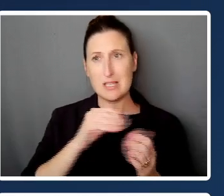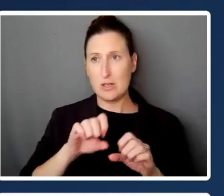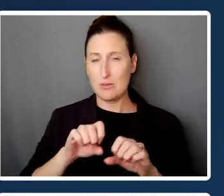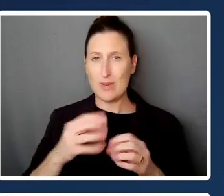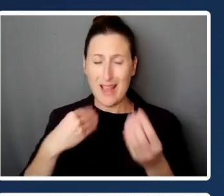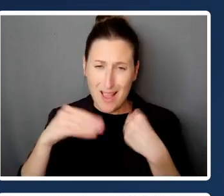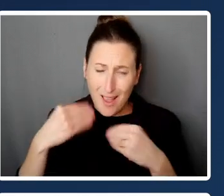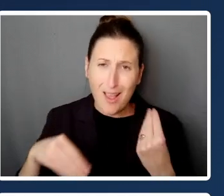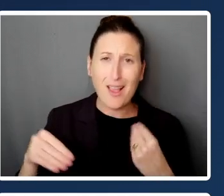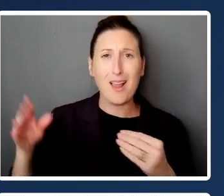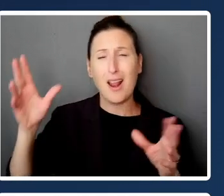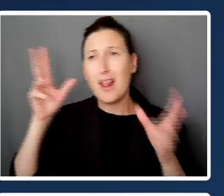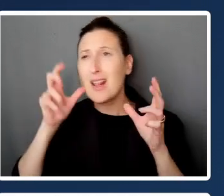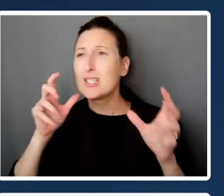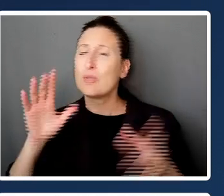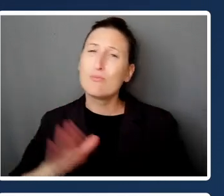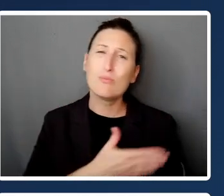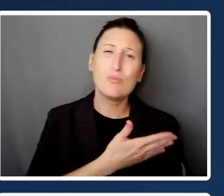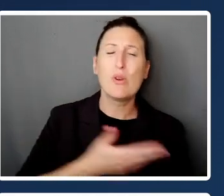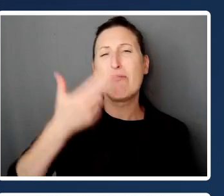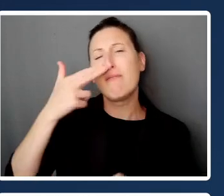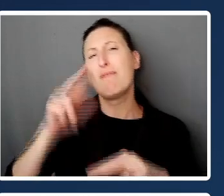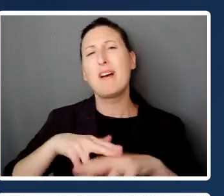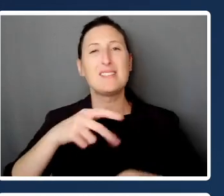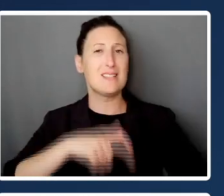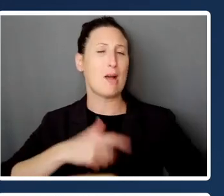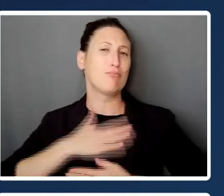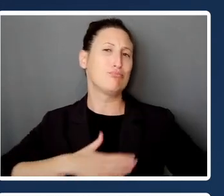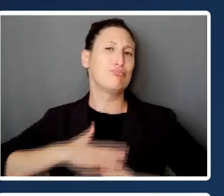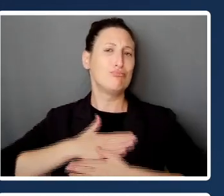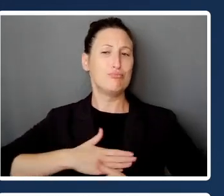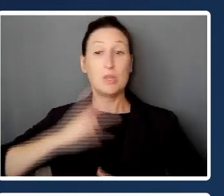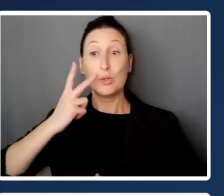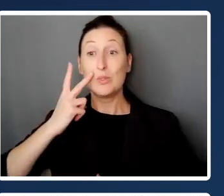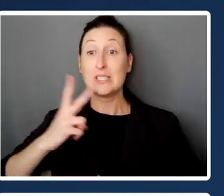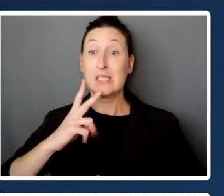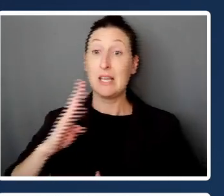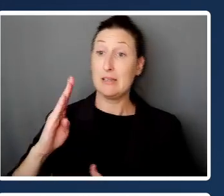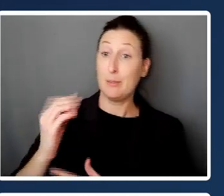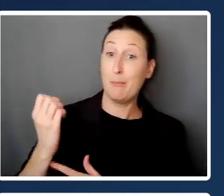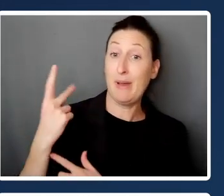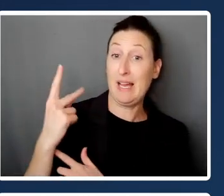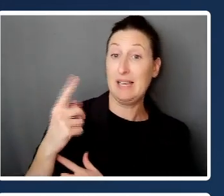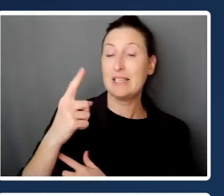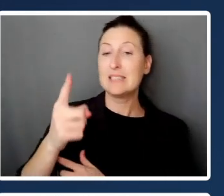a really wonderful time. You can see in the back there is a mural and we had a community